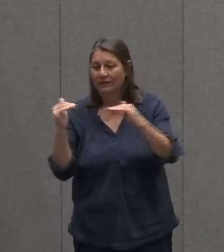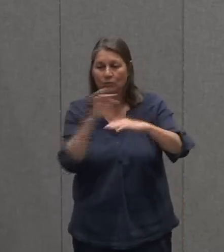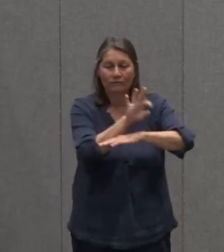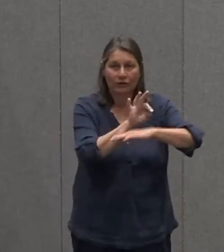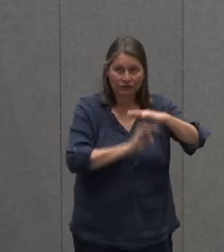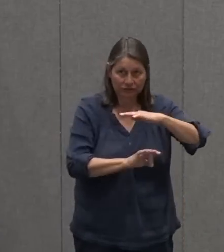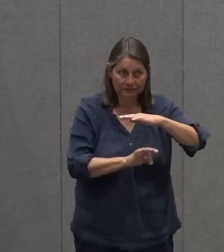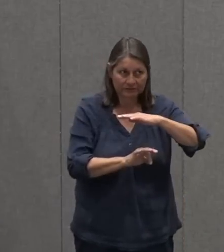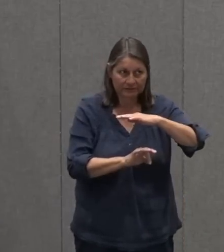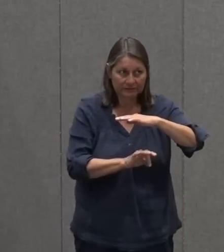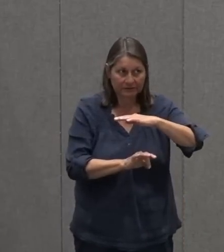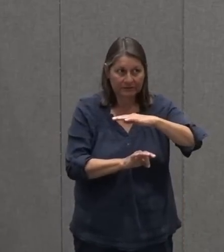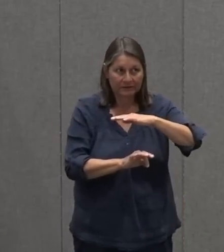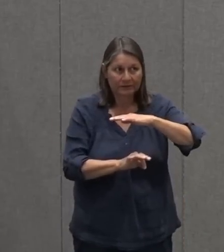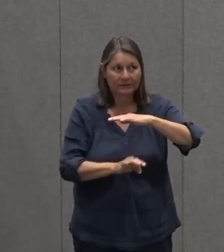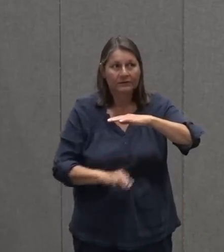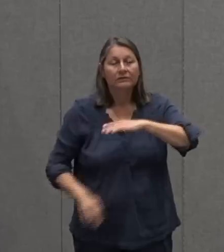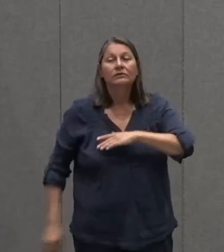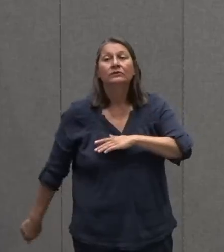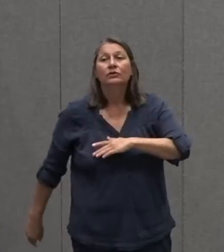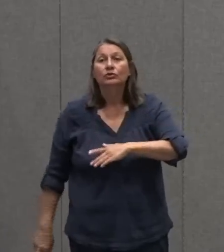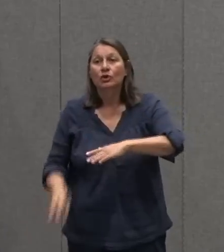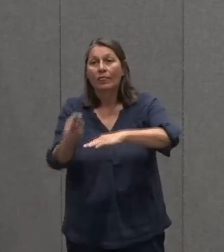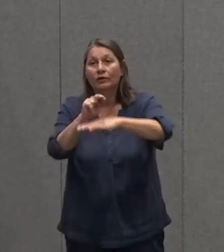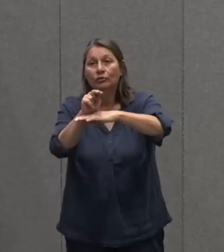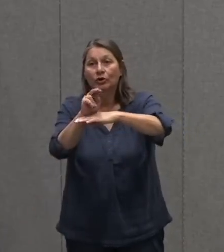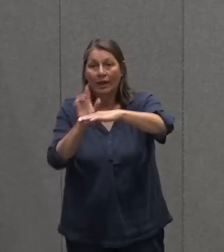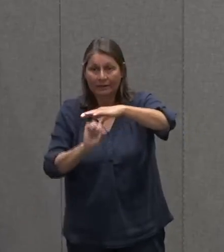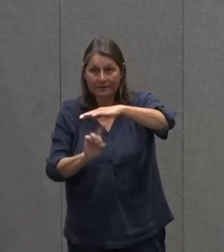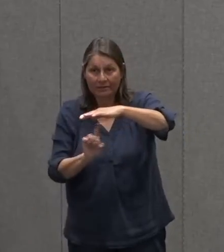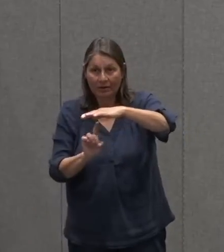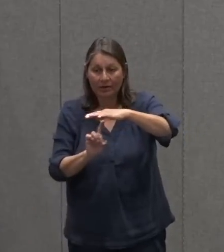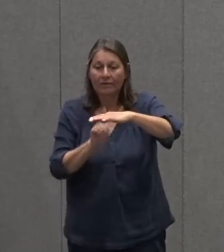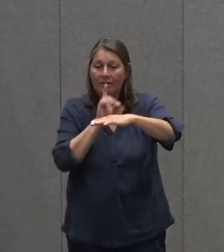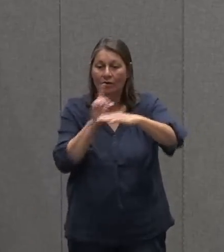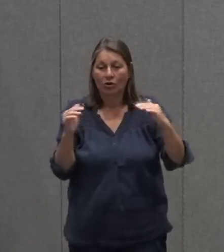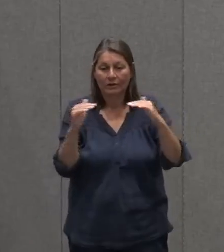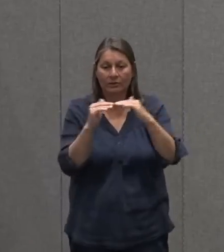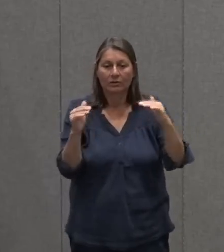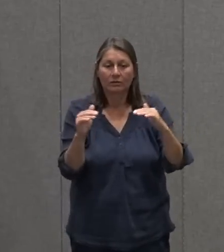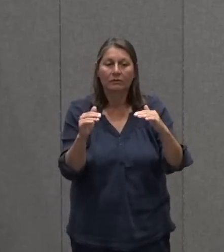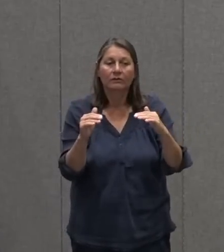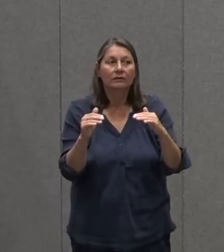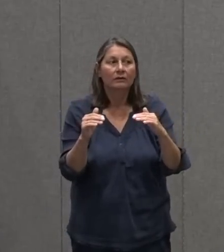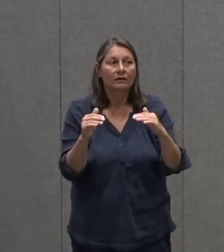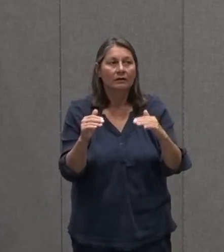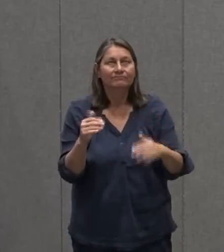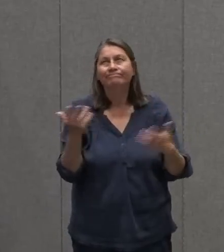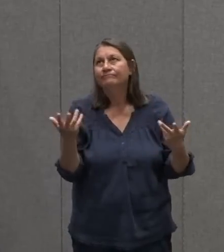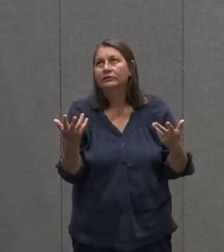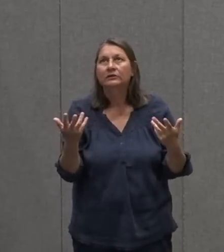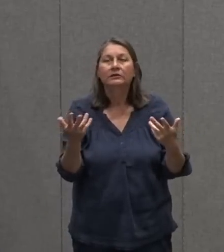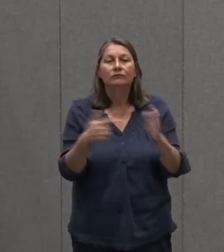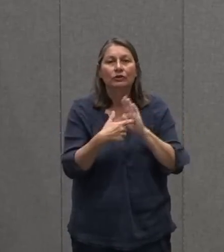that are equivalent on two fractions. For example, one half and two-fourths,